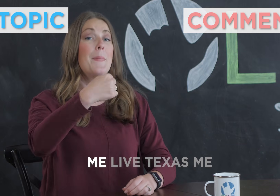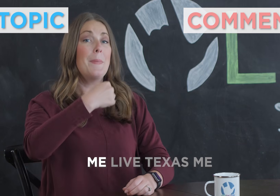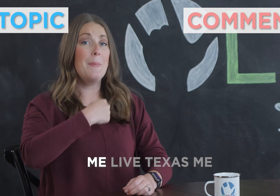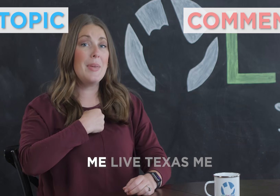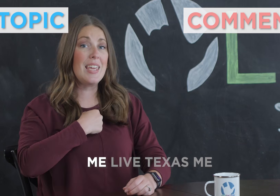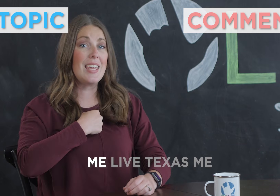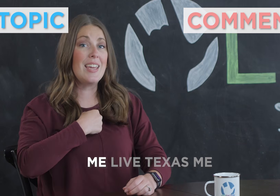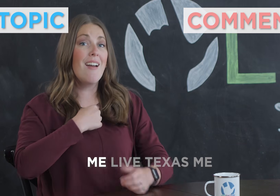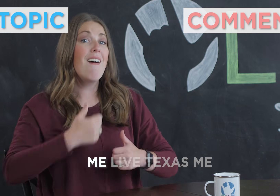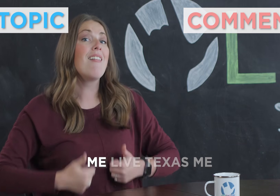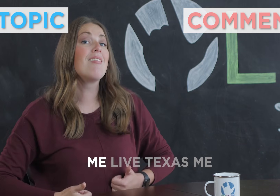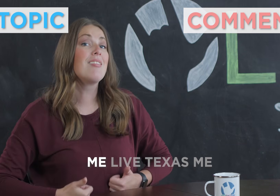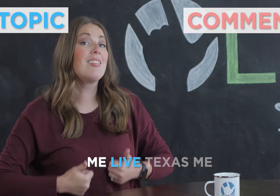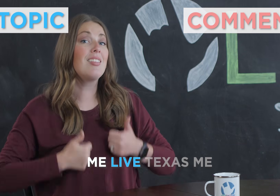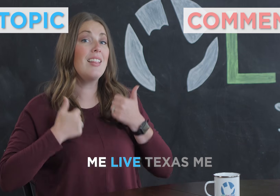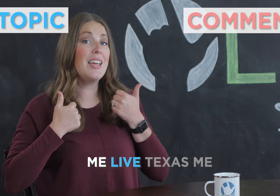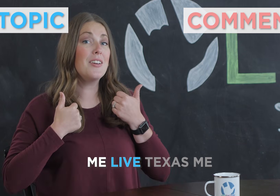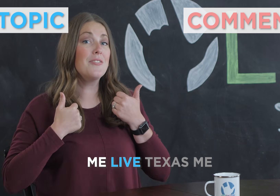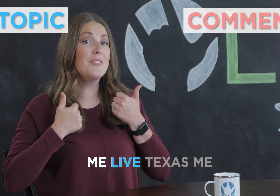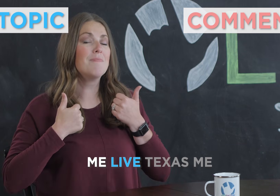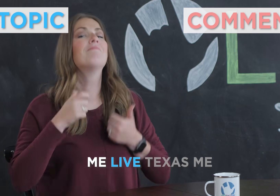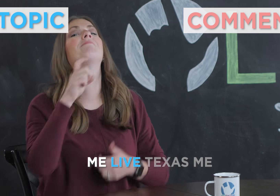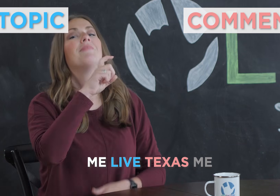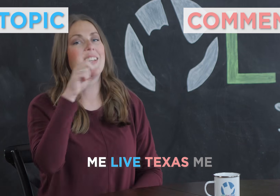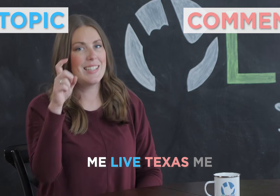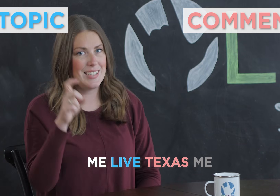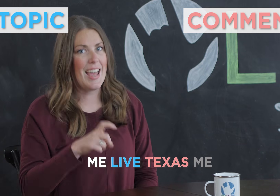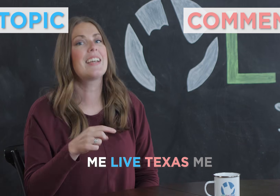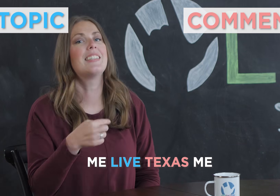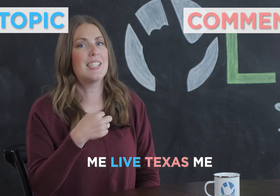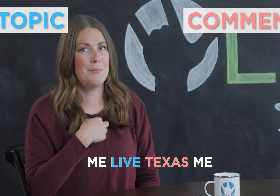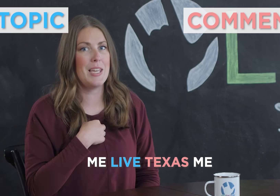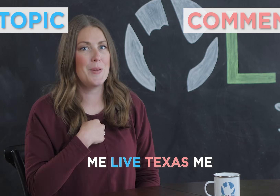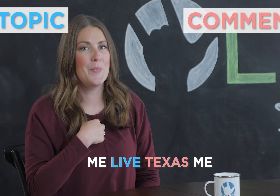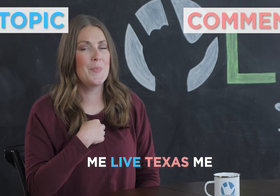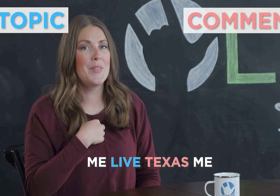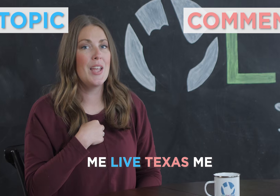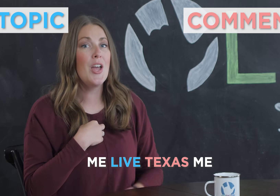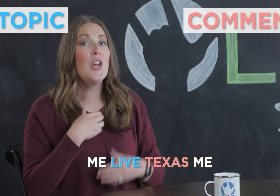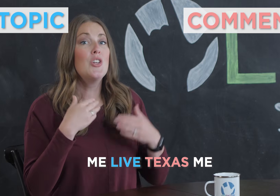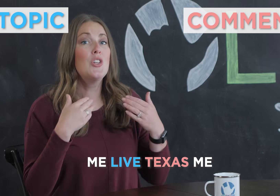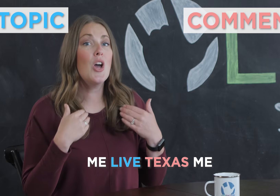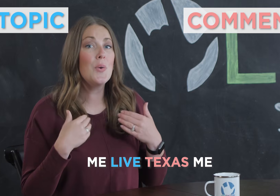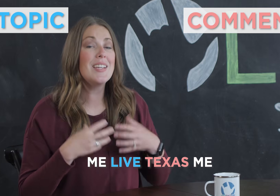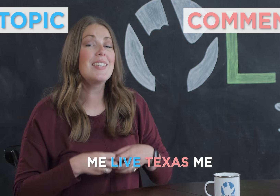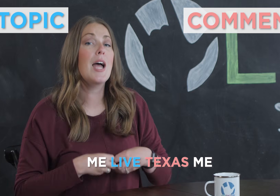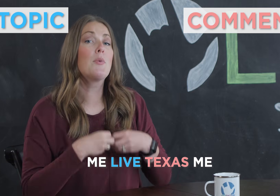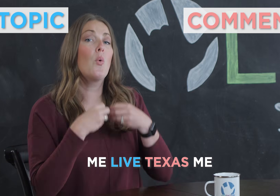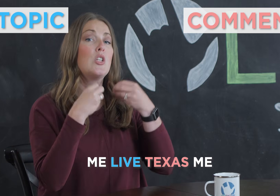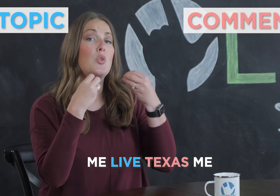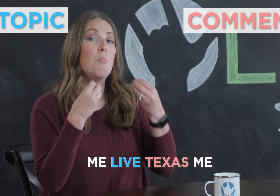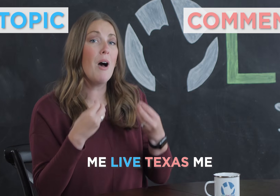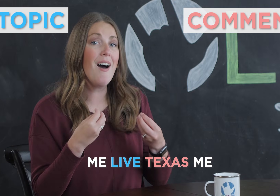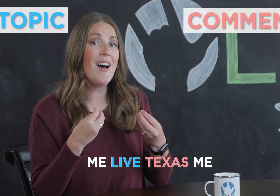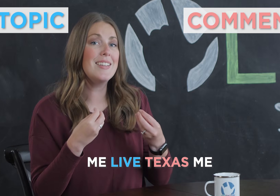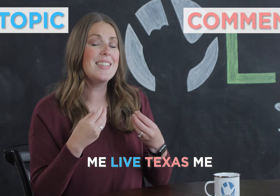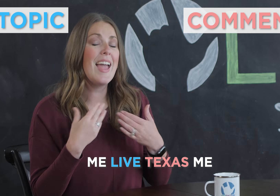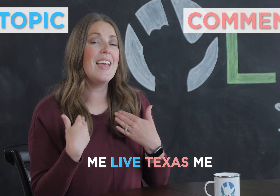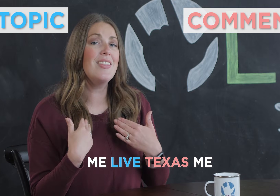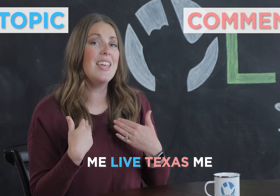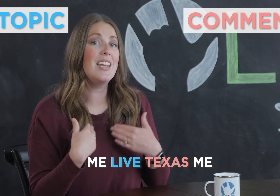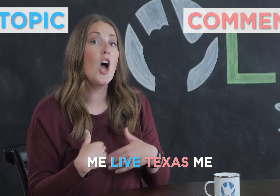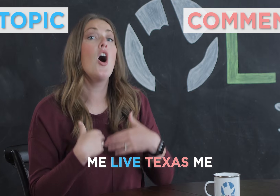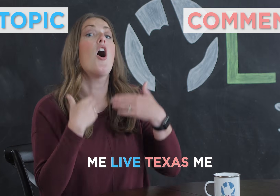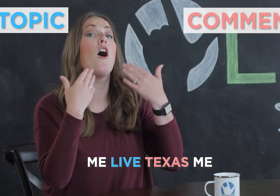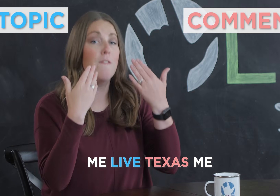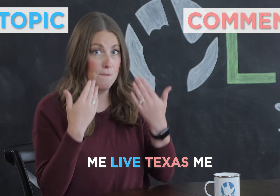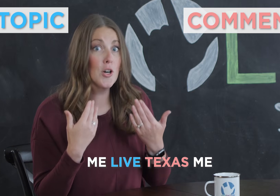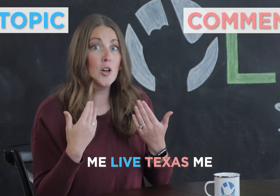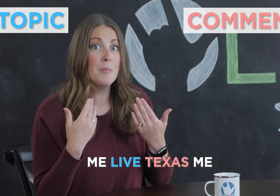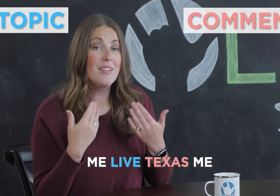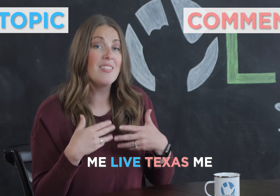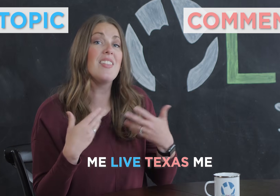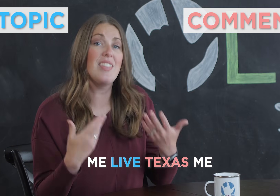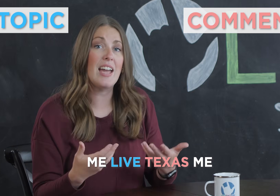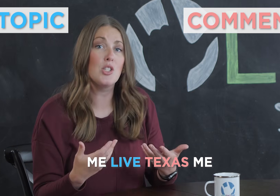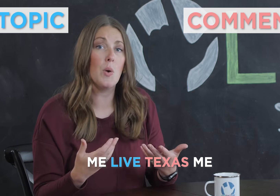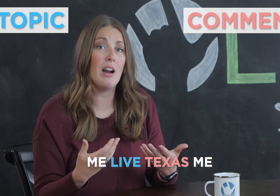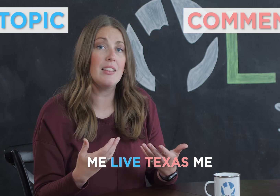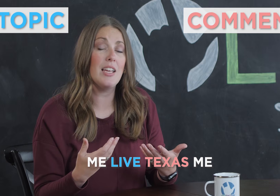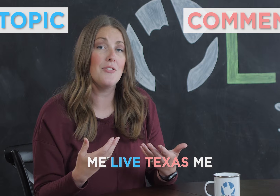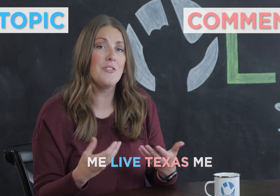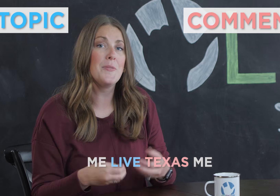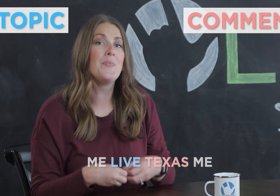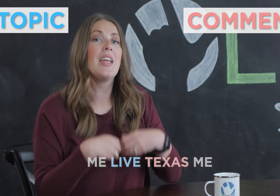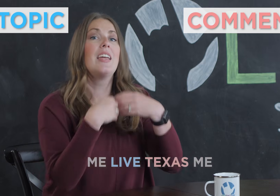'Me live Texas me.' Notice I'm going to pause and then affirm that that is where I live.